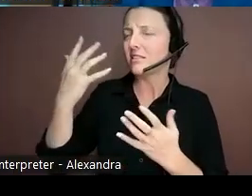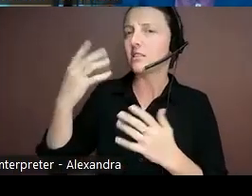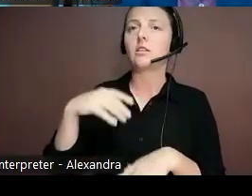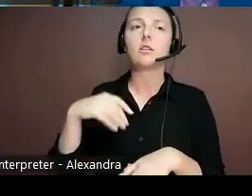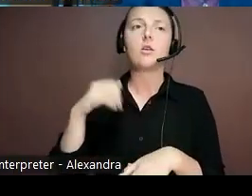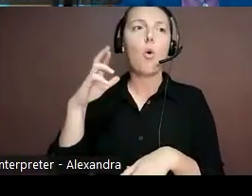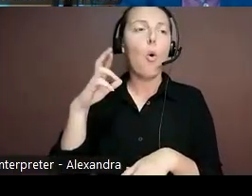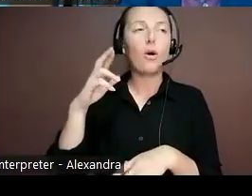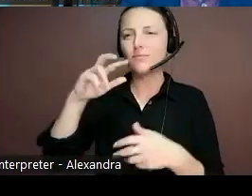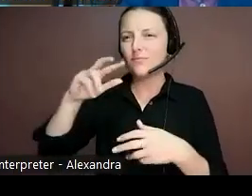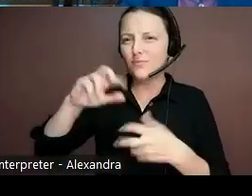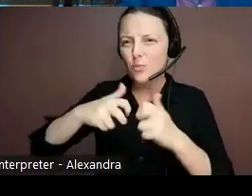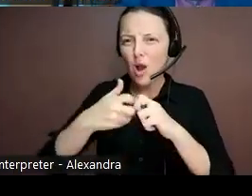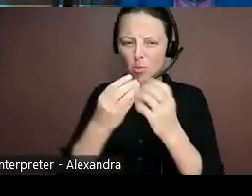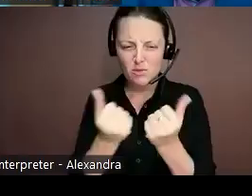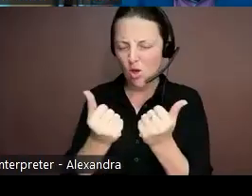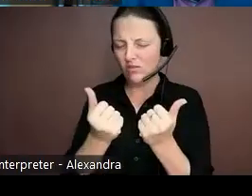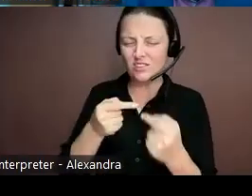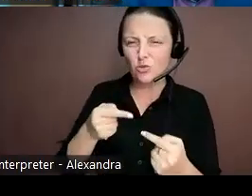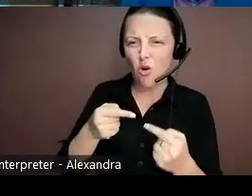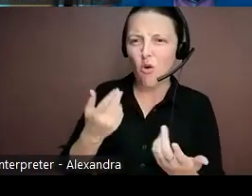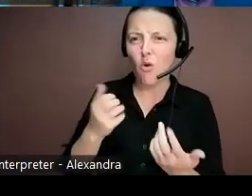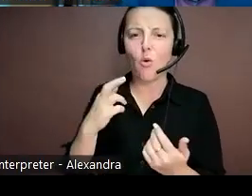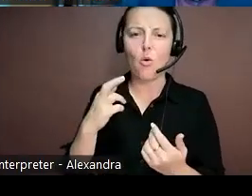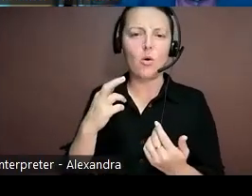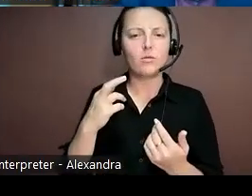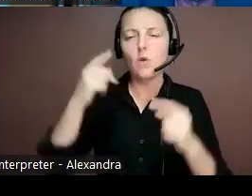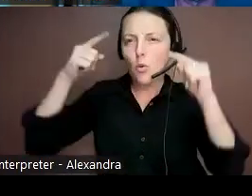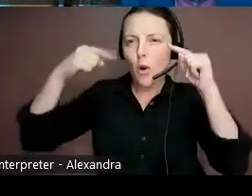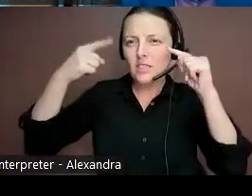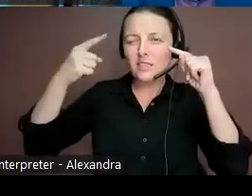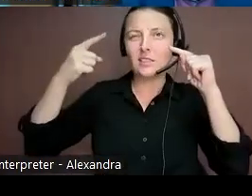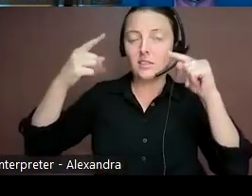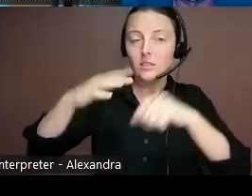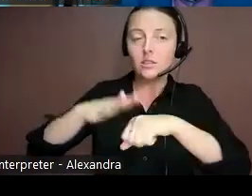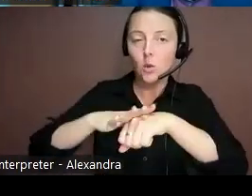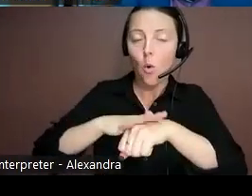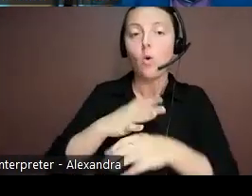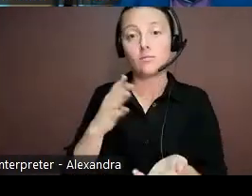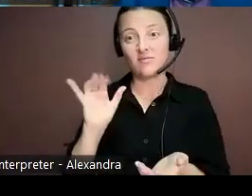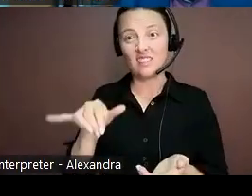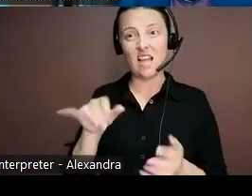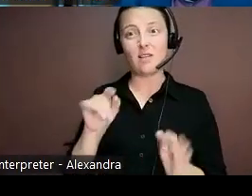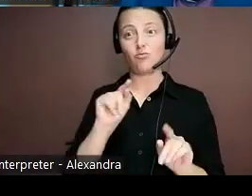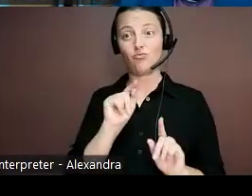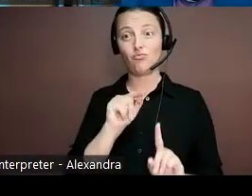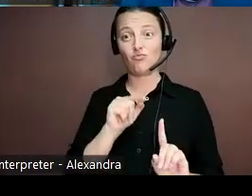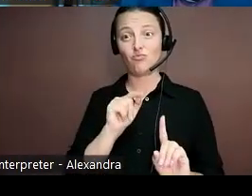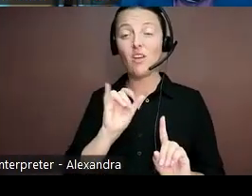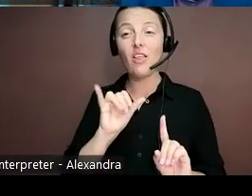um some uh you know yeah like uh those can be uh uh profound uh uh in patients with history of